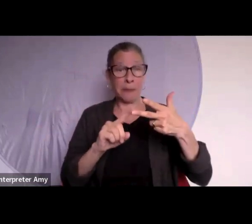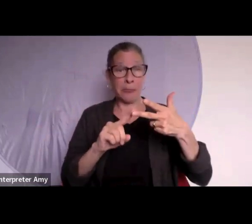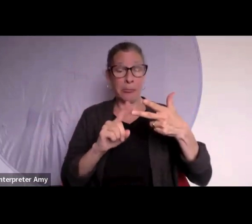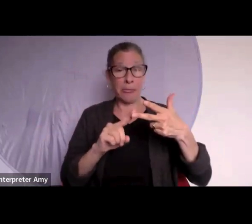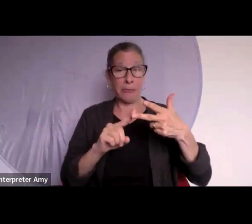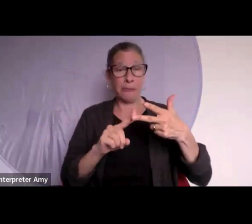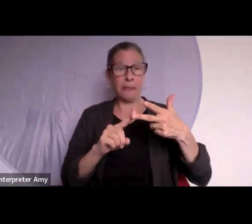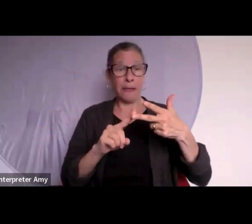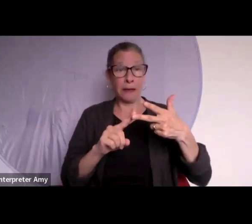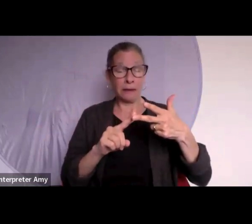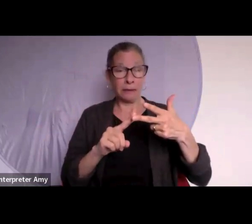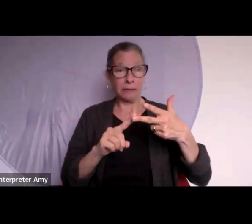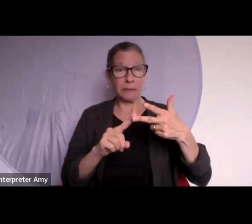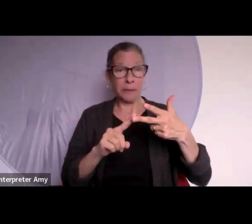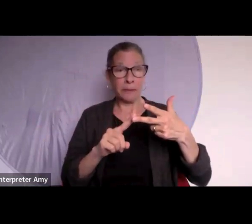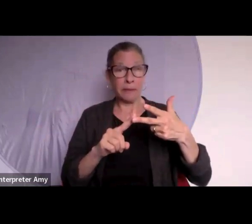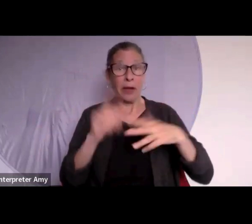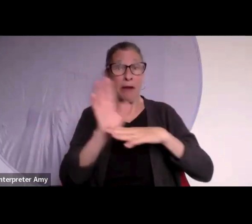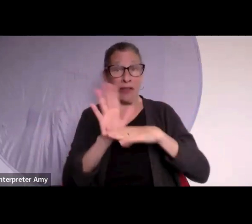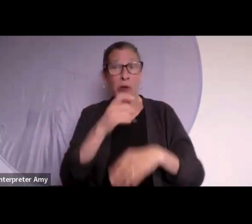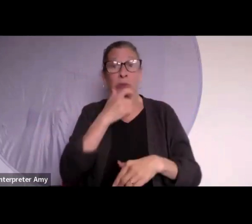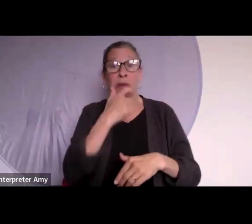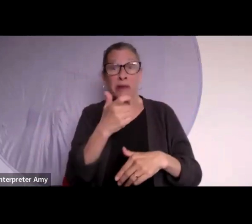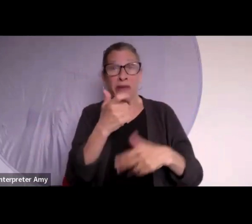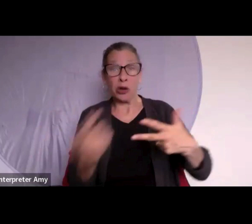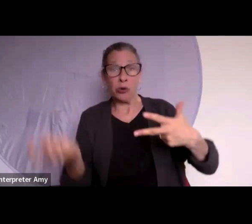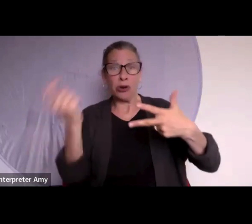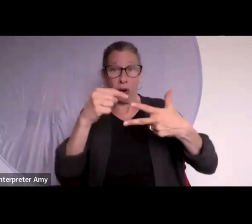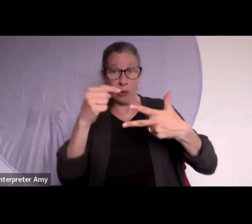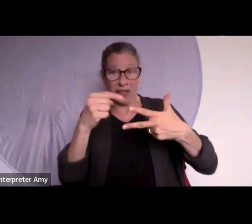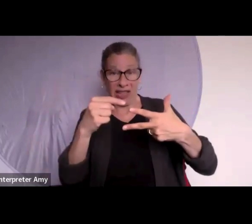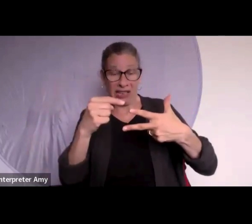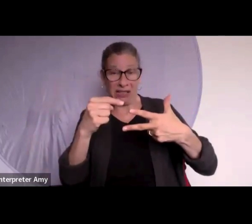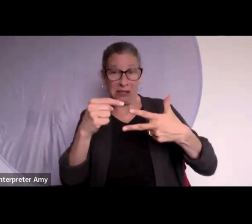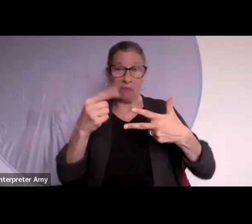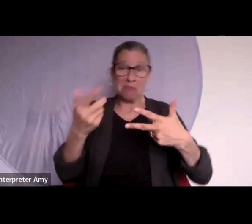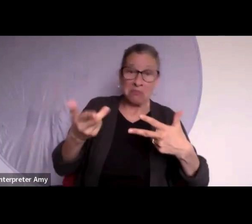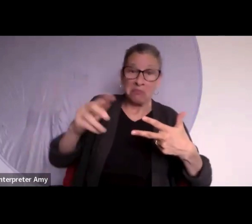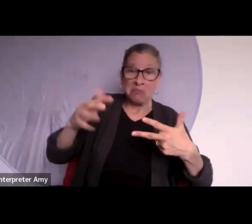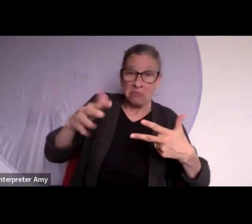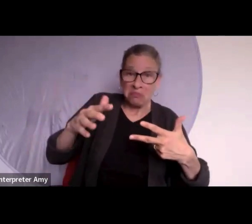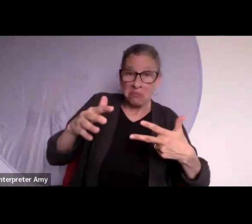to them to kind of, you know say in and out, makes them the hard